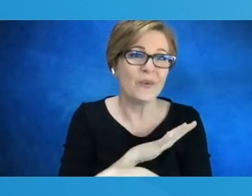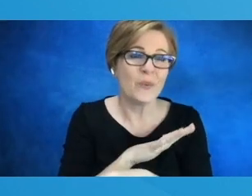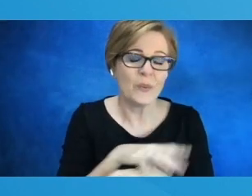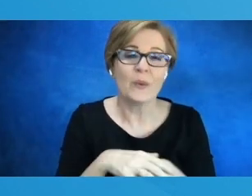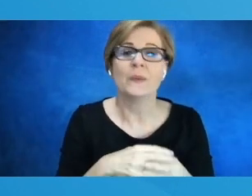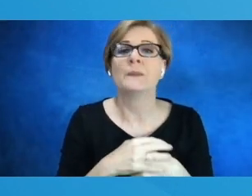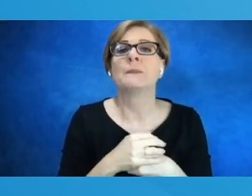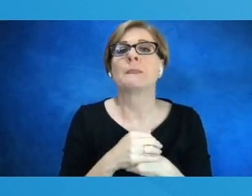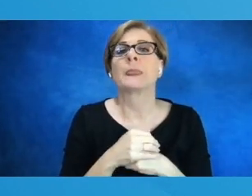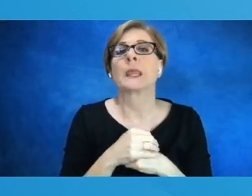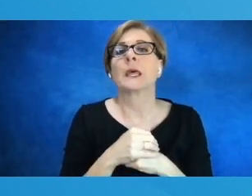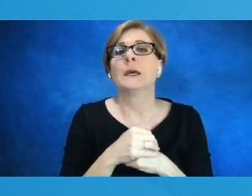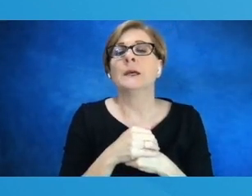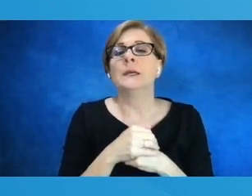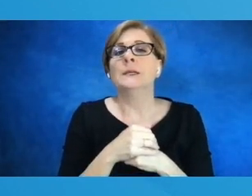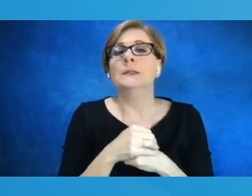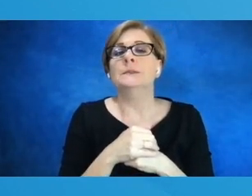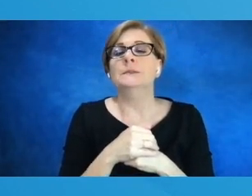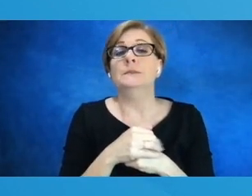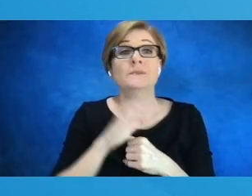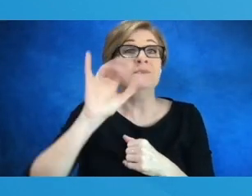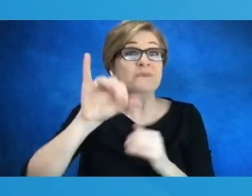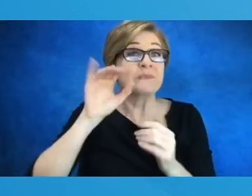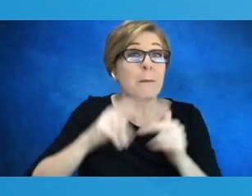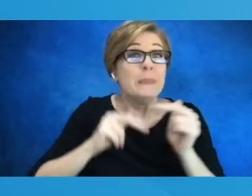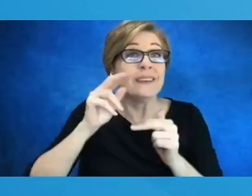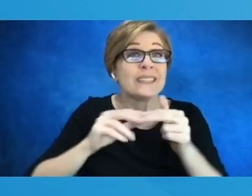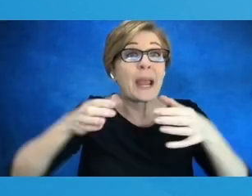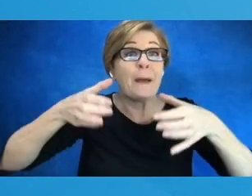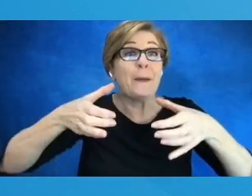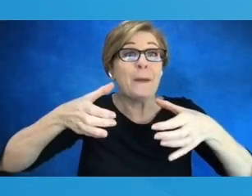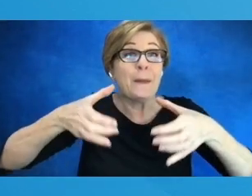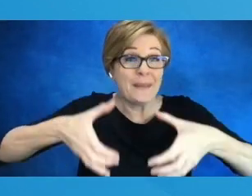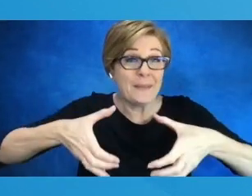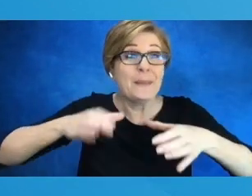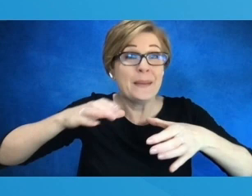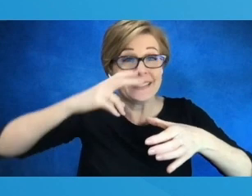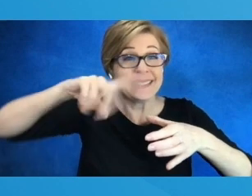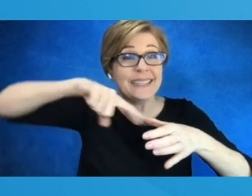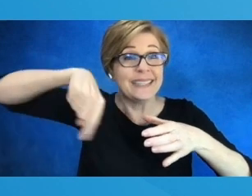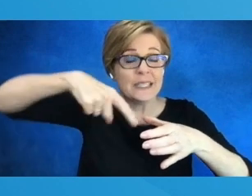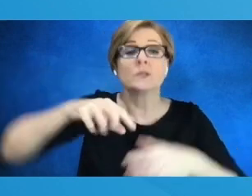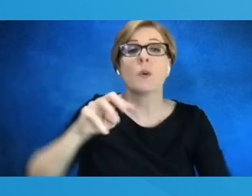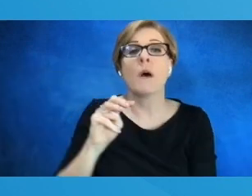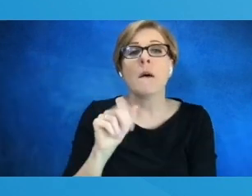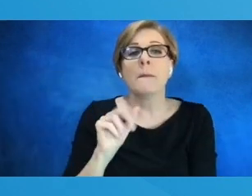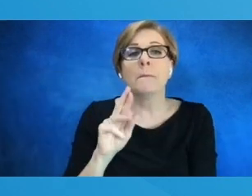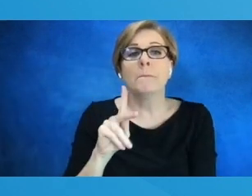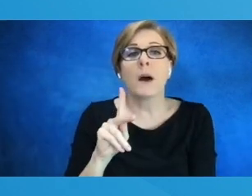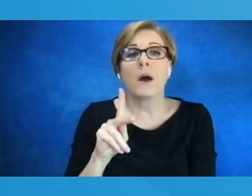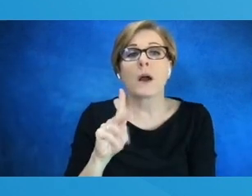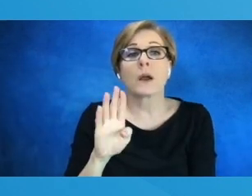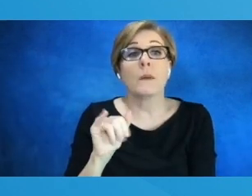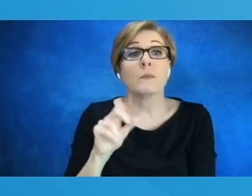So, as Mark Bradford was thinking about what type of art should create, thinking of other